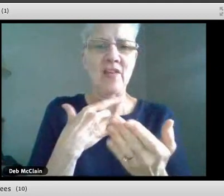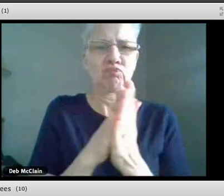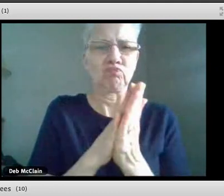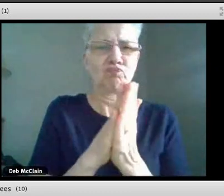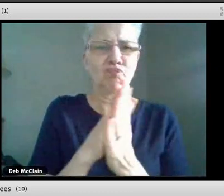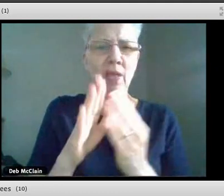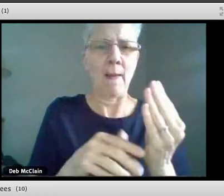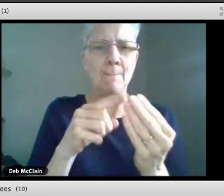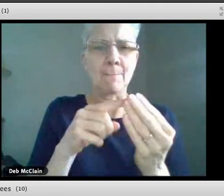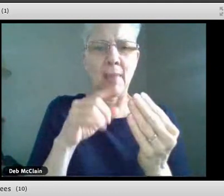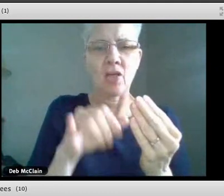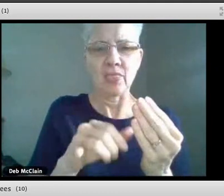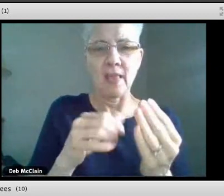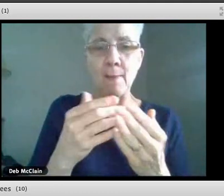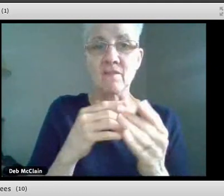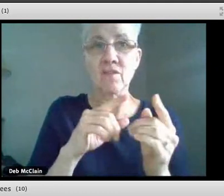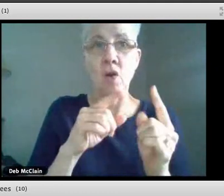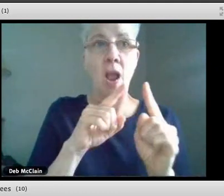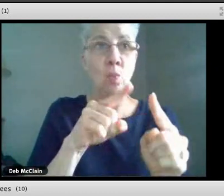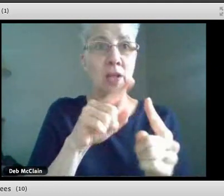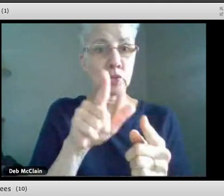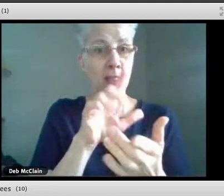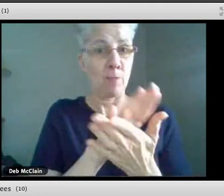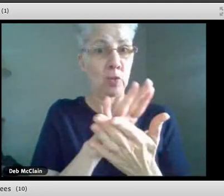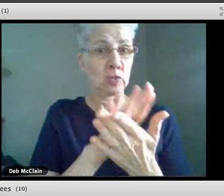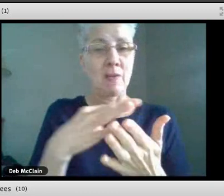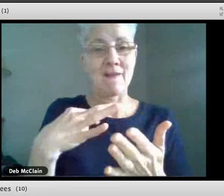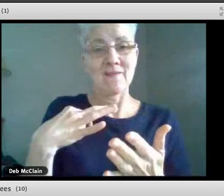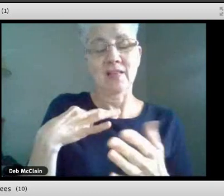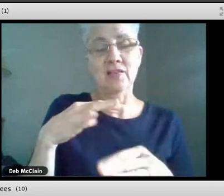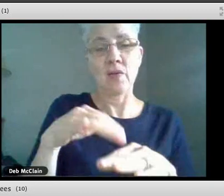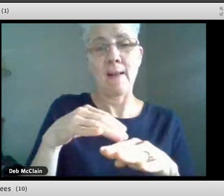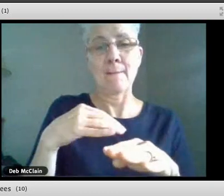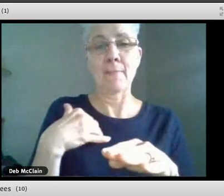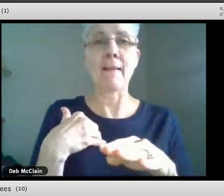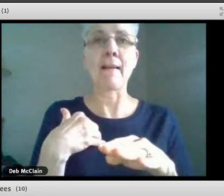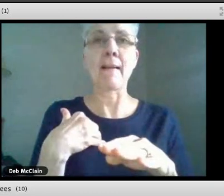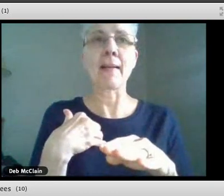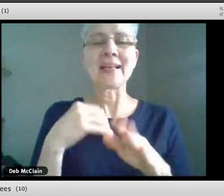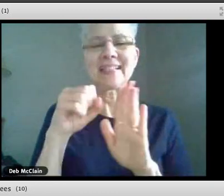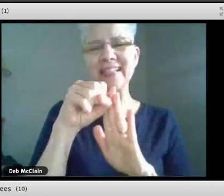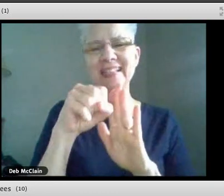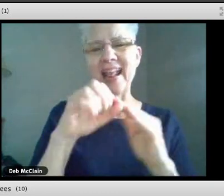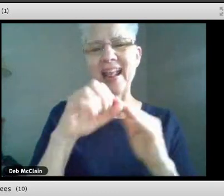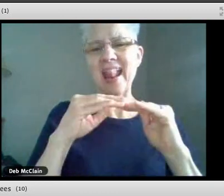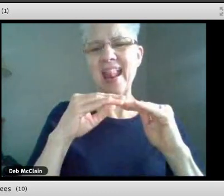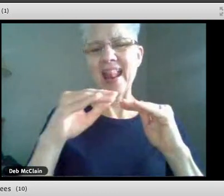and in fact, before I went to library school, I volunteered at my state-level National Library